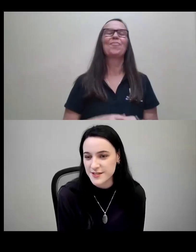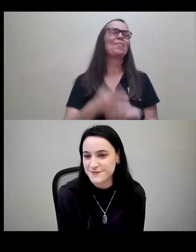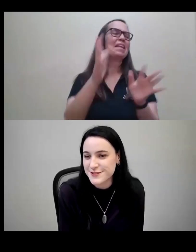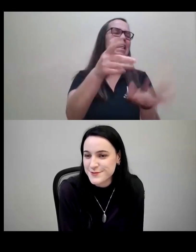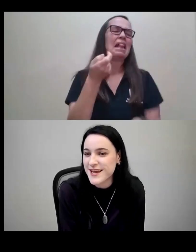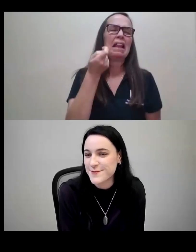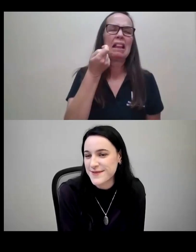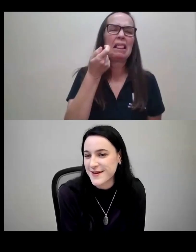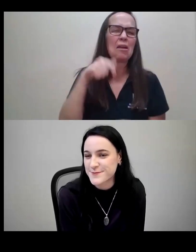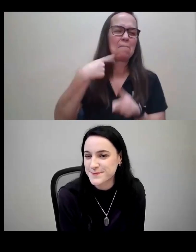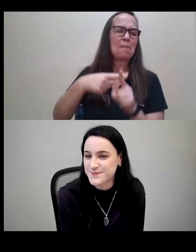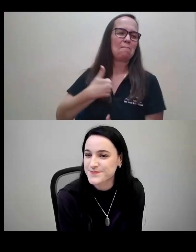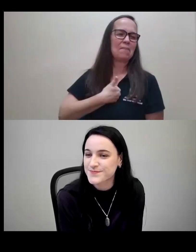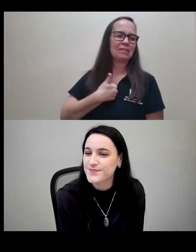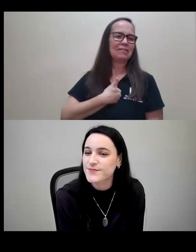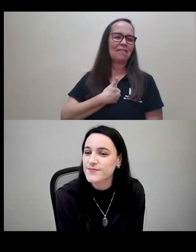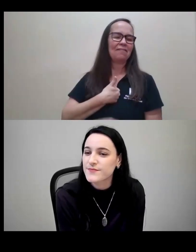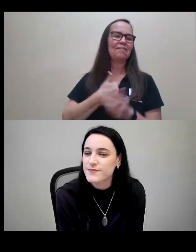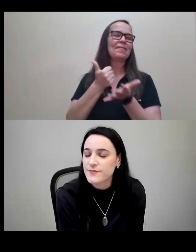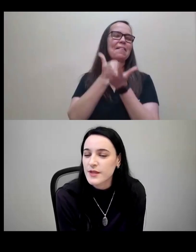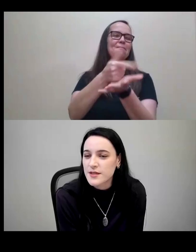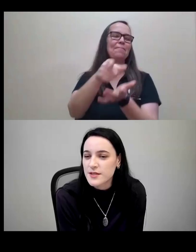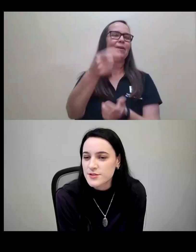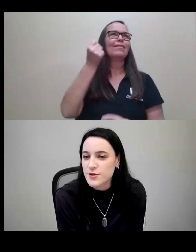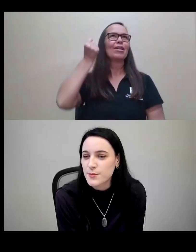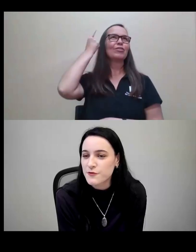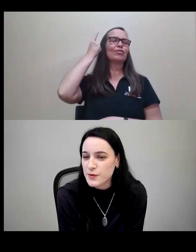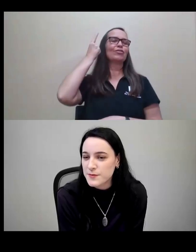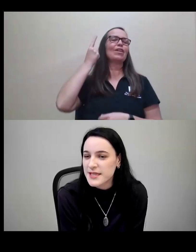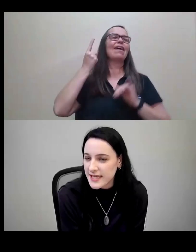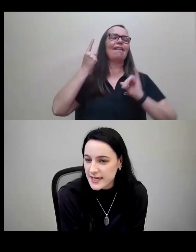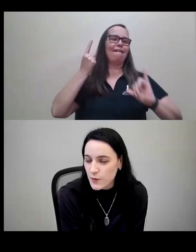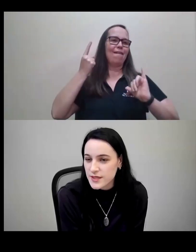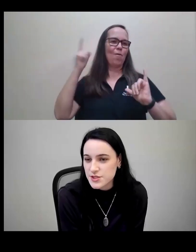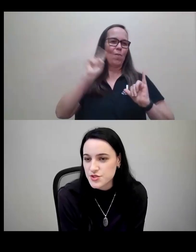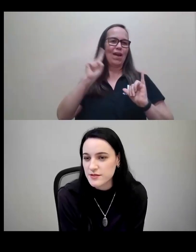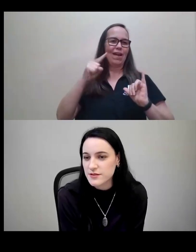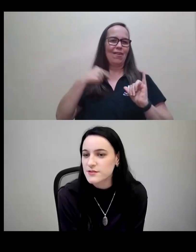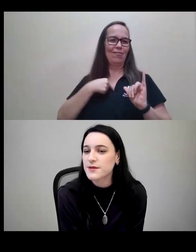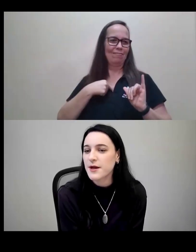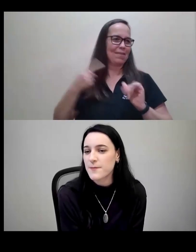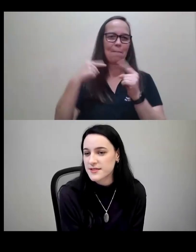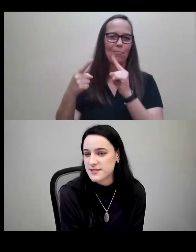working here for some time now. So before we begin, I wanted to share a little bit about